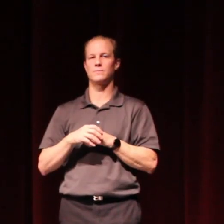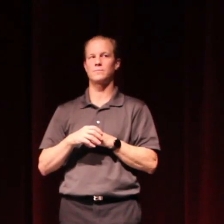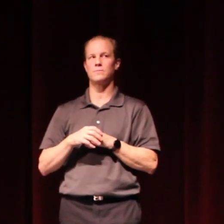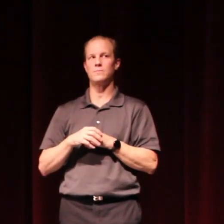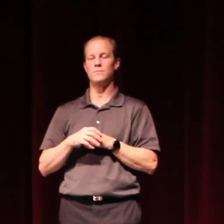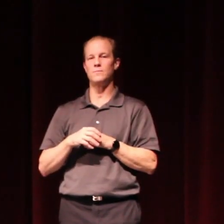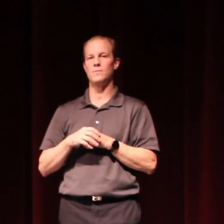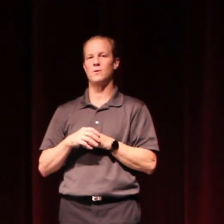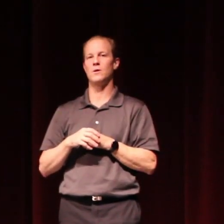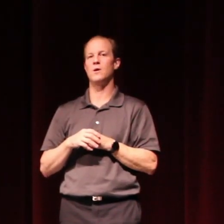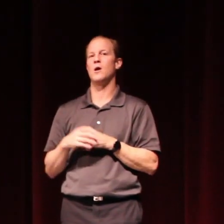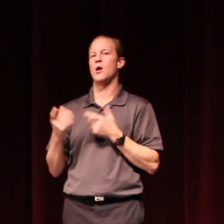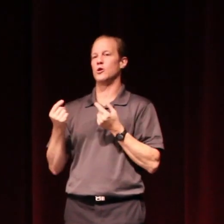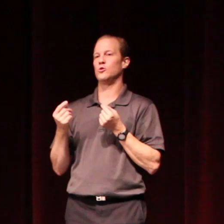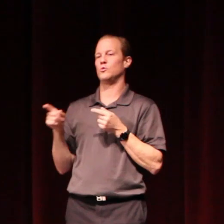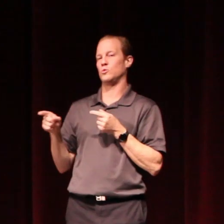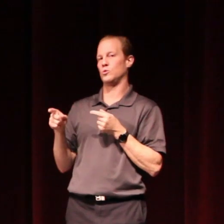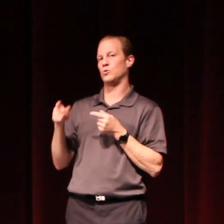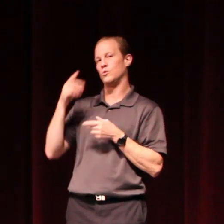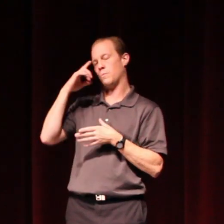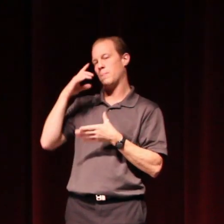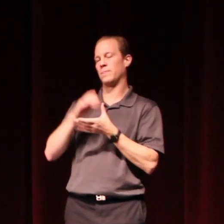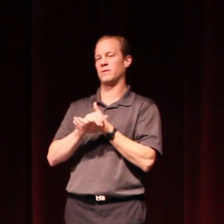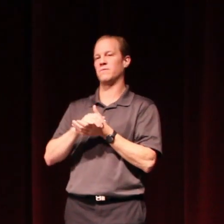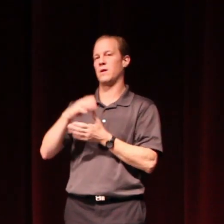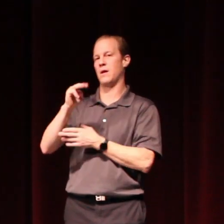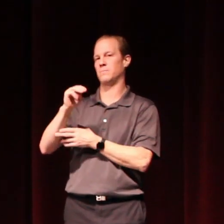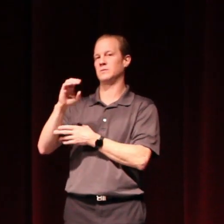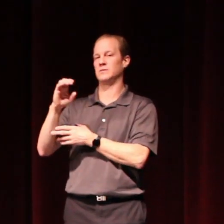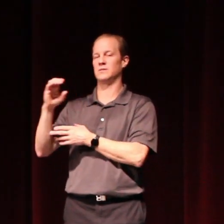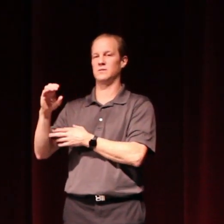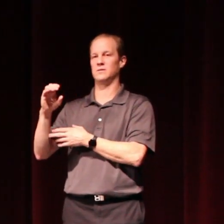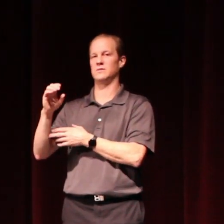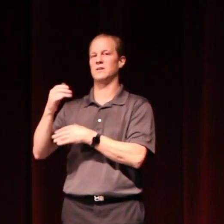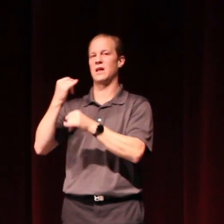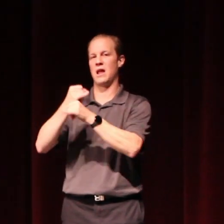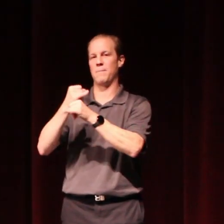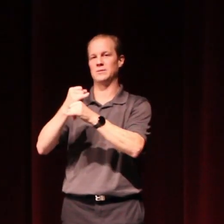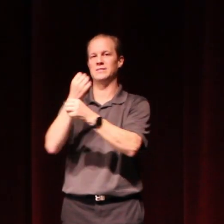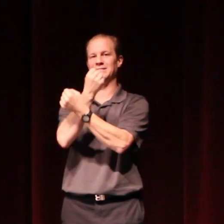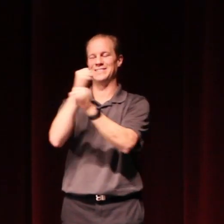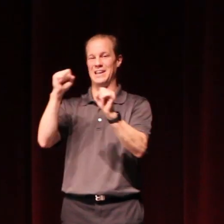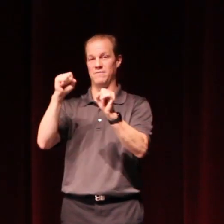Do you believe MCCC's campus is safe? Please provide factual evidence that supports your